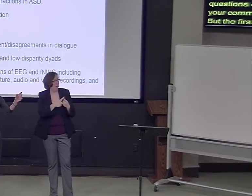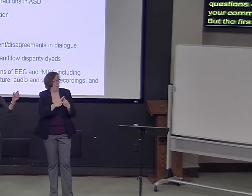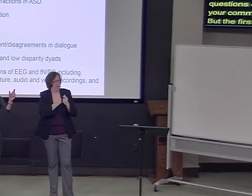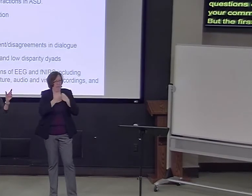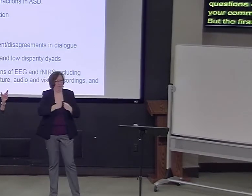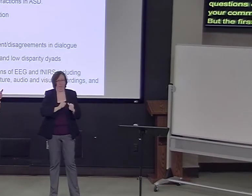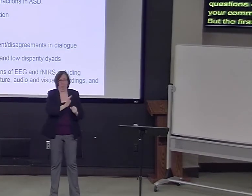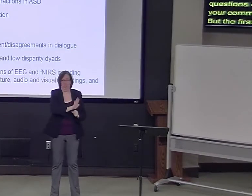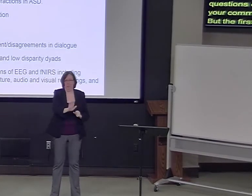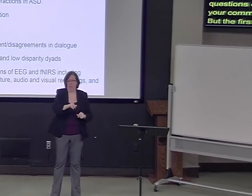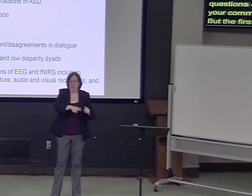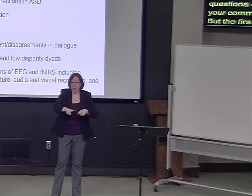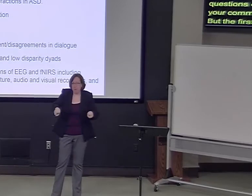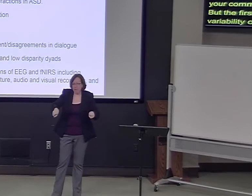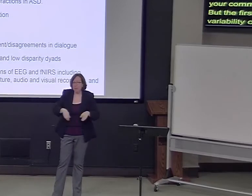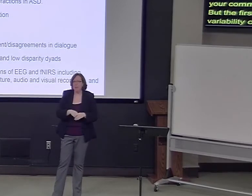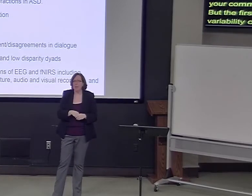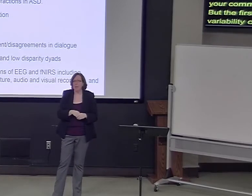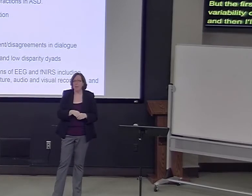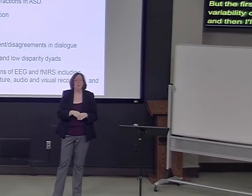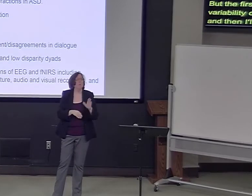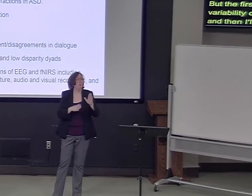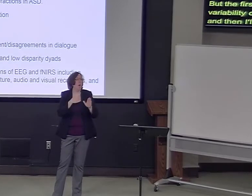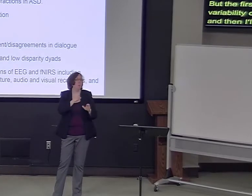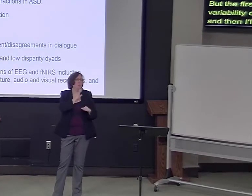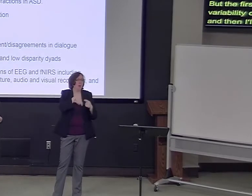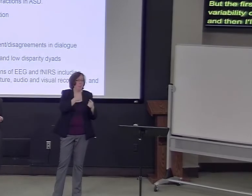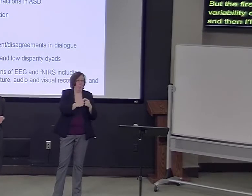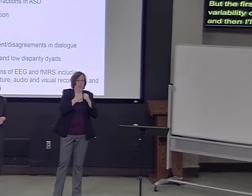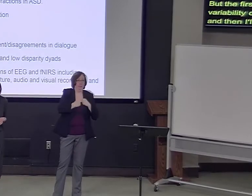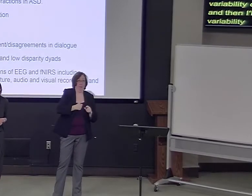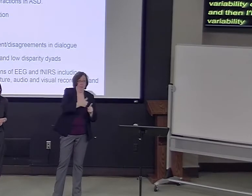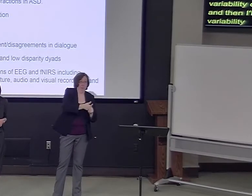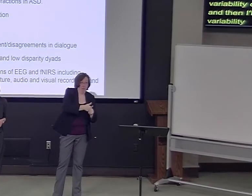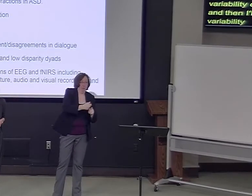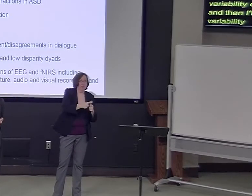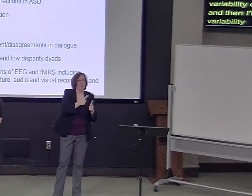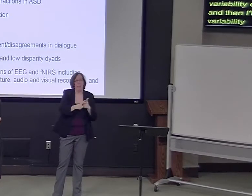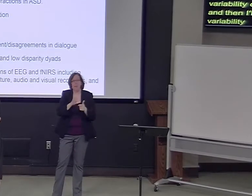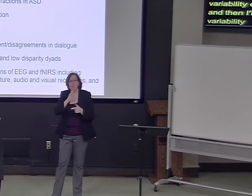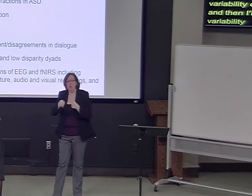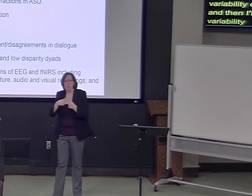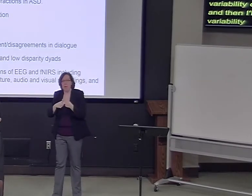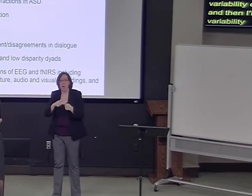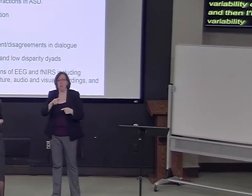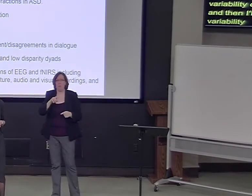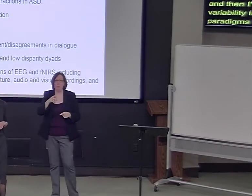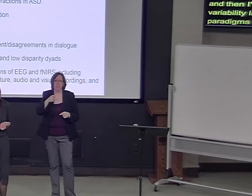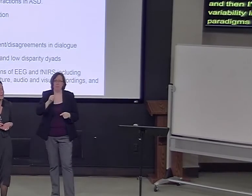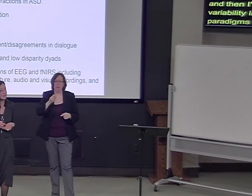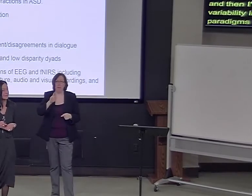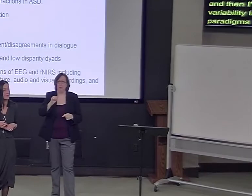and then I'll talk about variability in the paradigms. Subjects vary a lot,